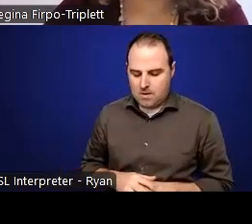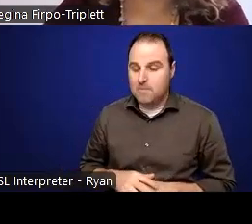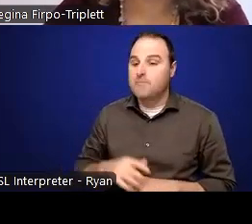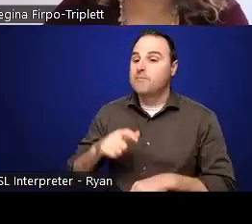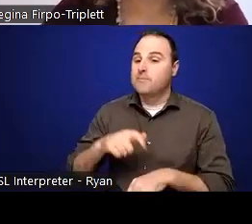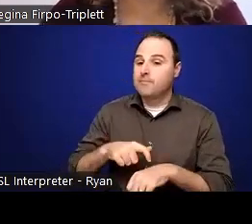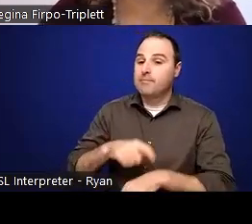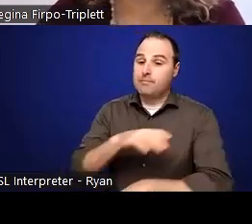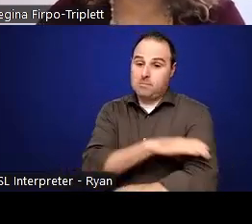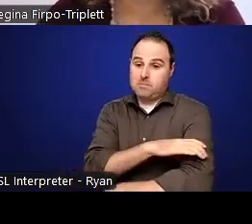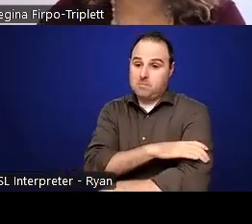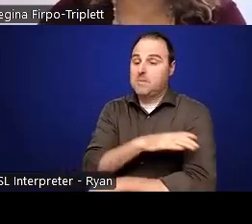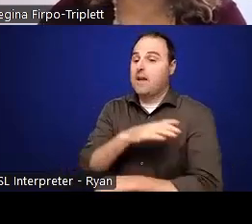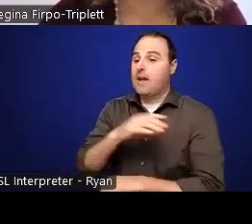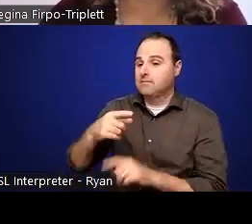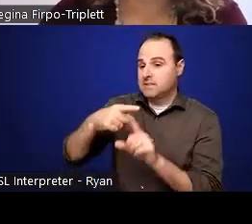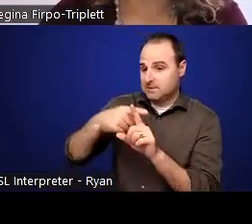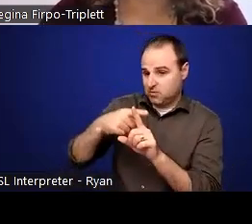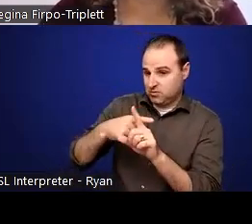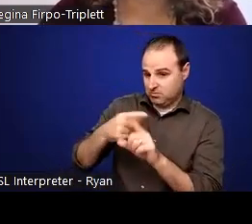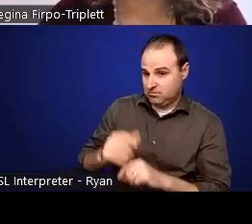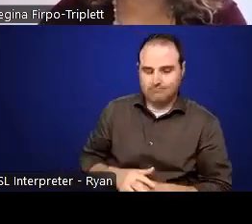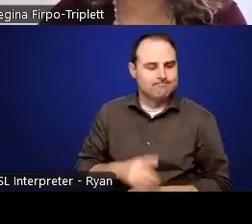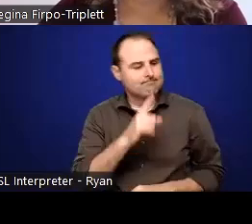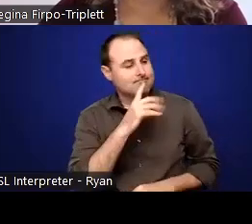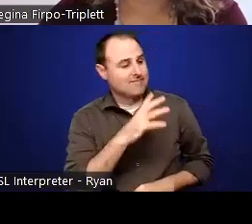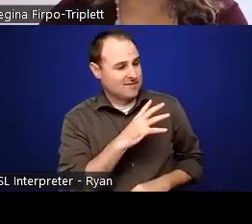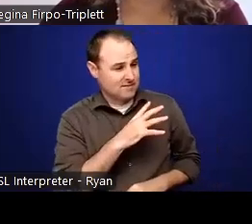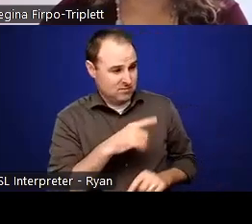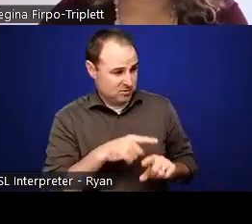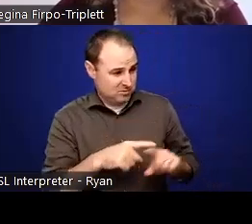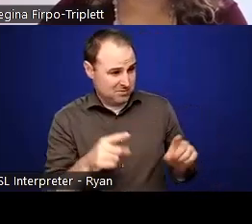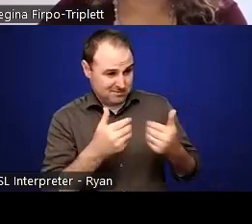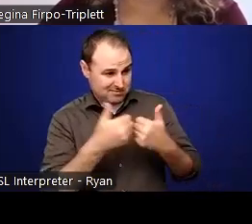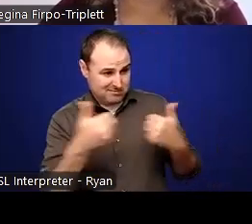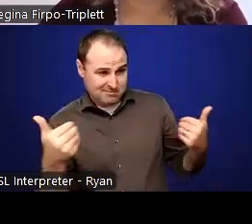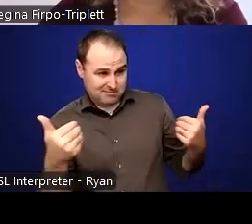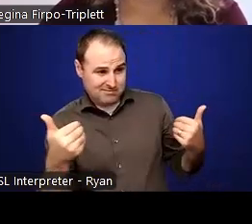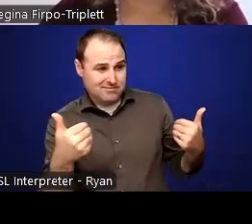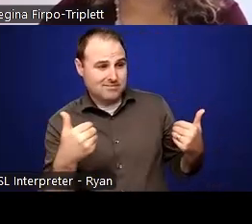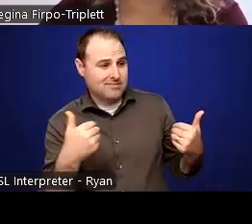Sure. Would you mind doing them at different times? I don't like having everything touch